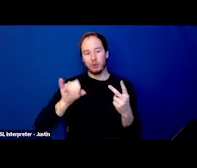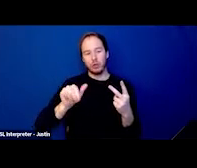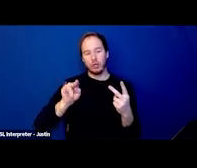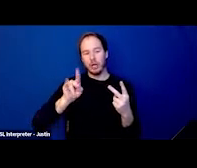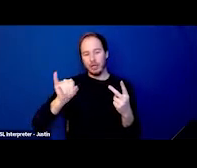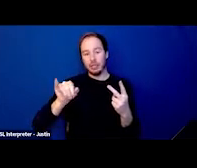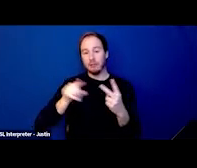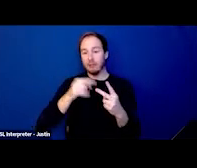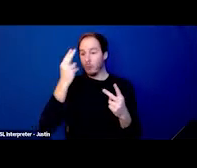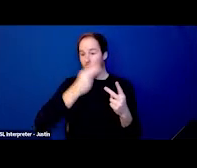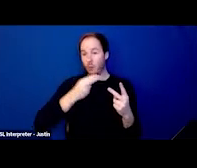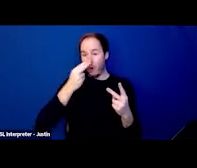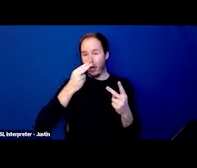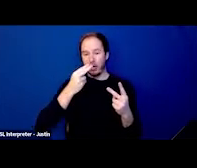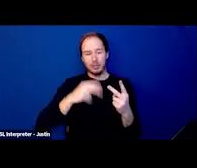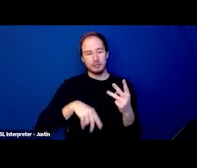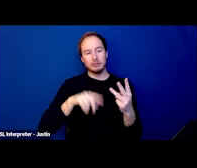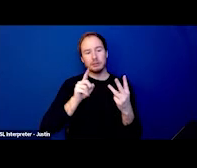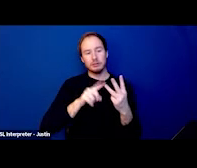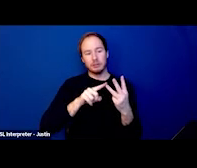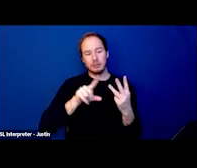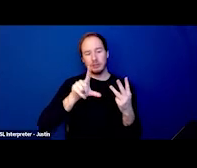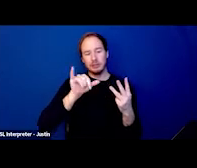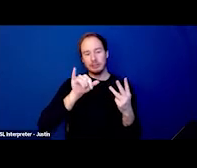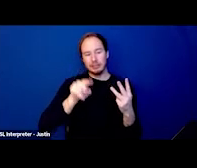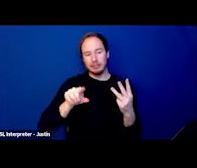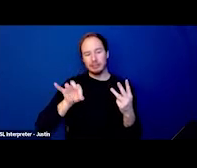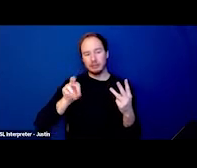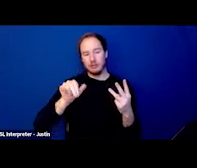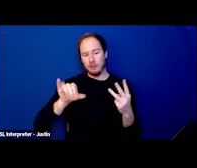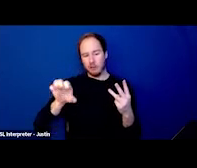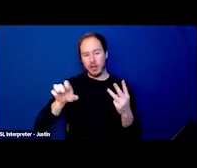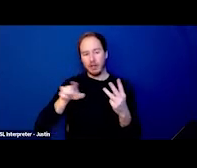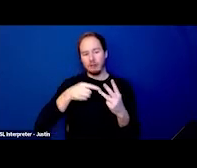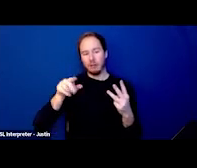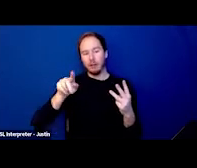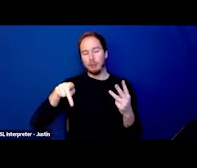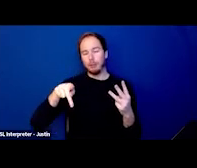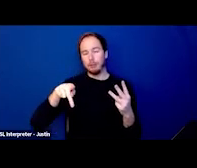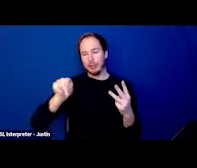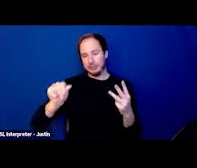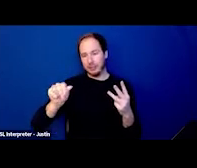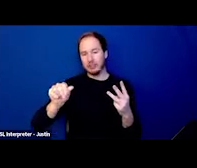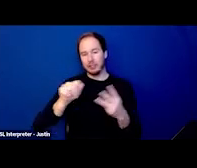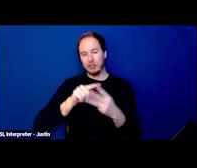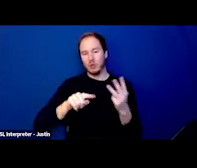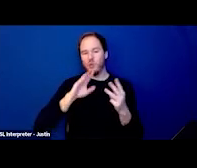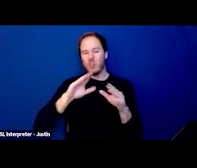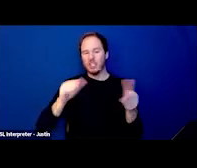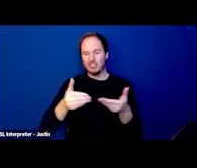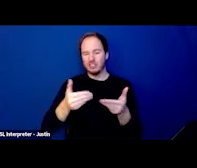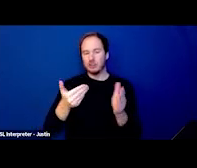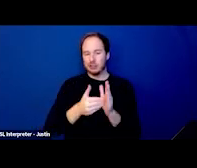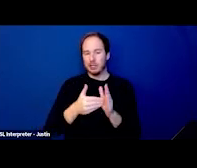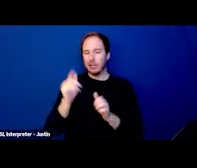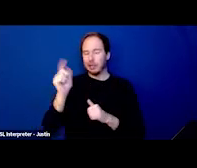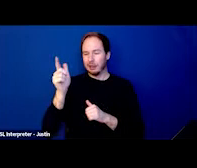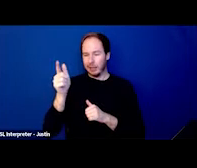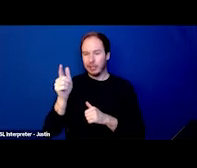and then we have Liz Frye from Pittsburgh, Pennsylvania. And we'll have them each introduce themselves more fully and share some of the really great experience